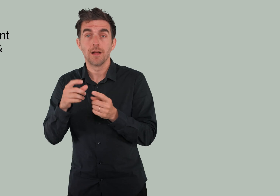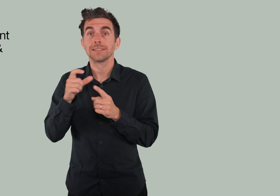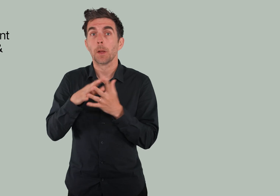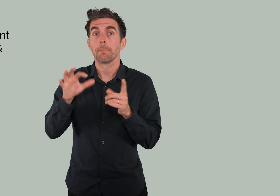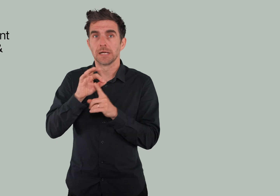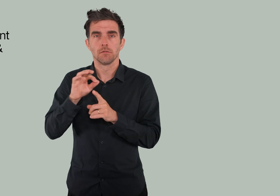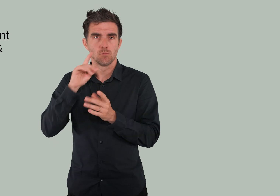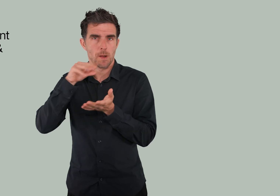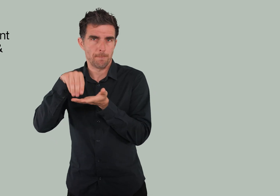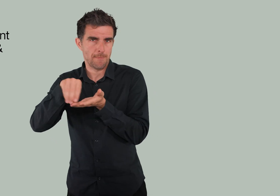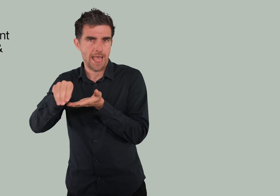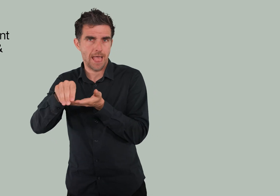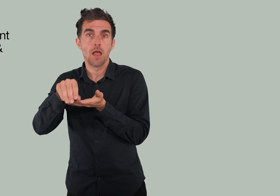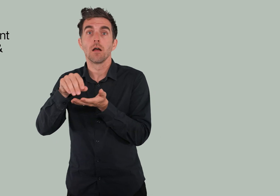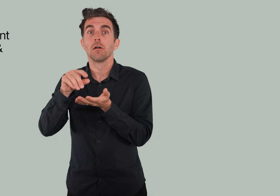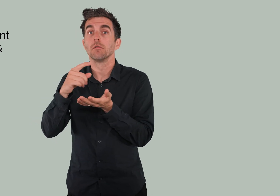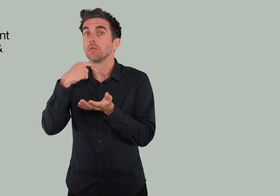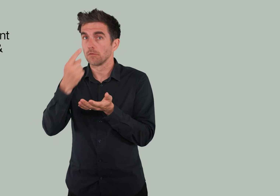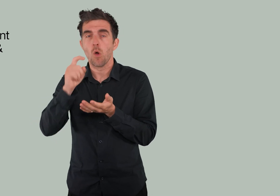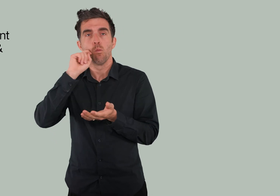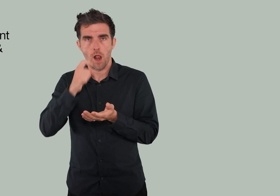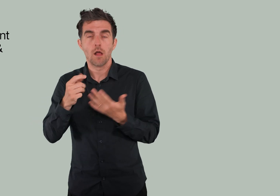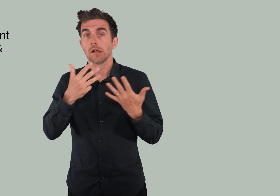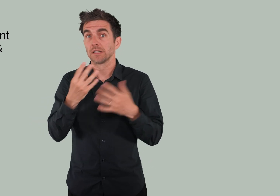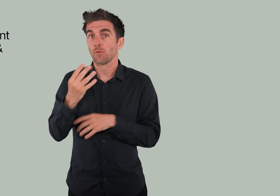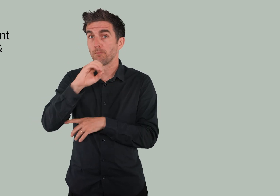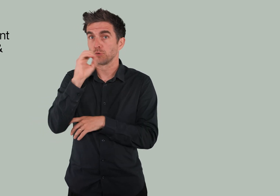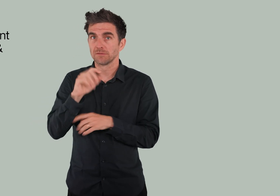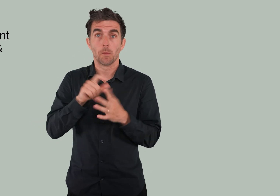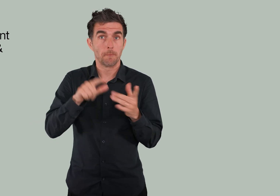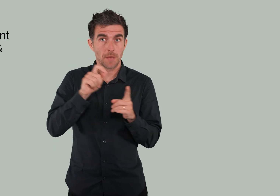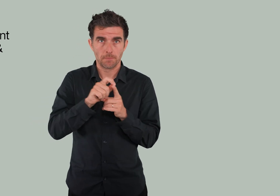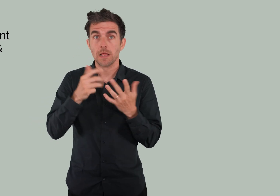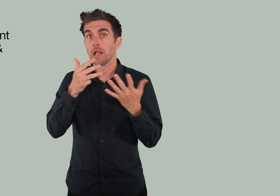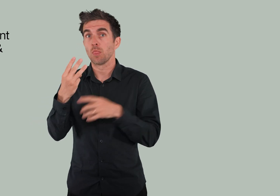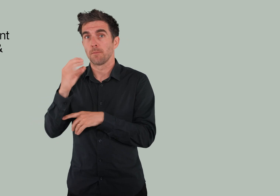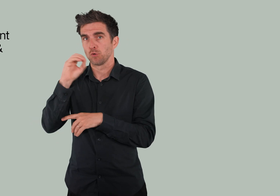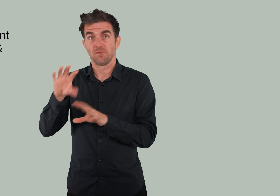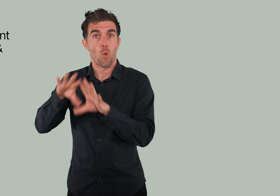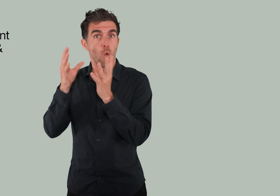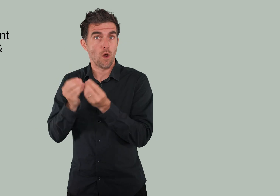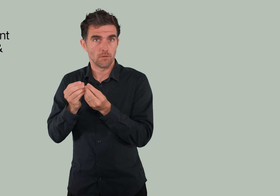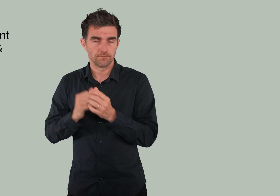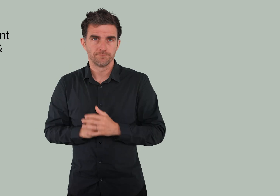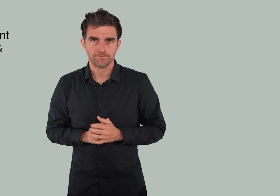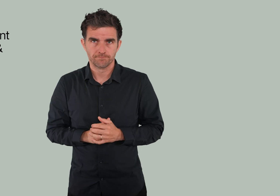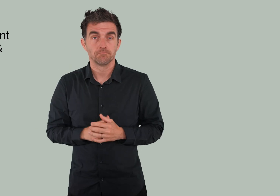DWP paid them the amount they said they would (94 per cent for PIP and 93 per cent overall);